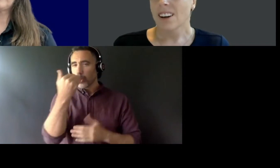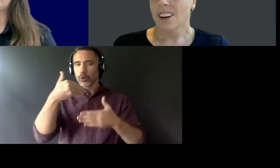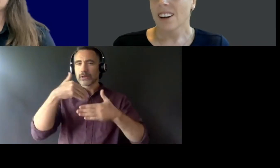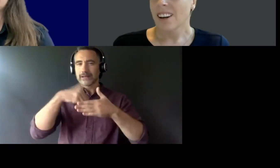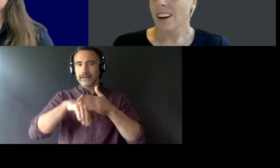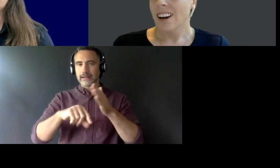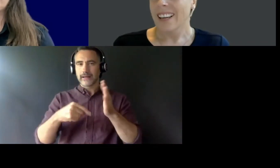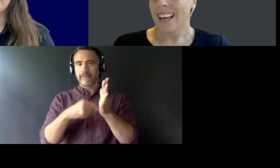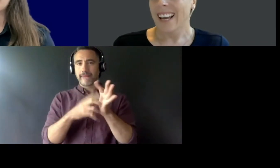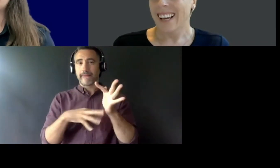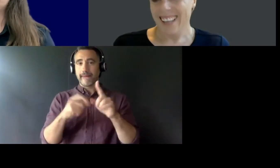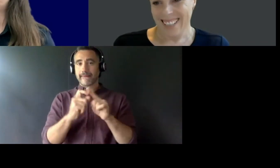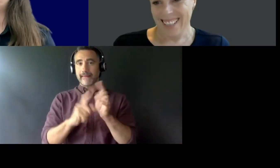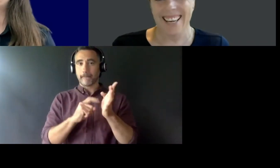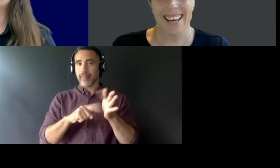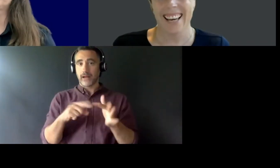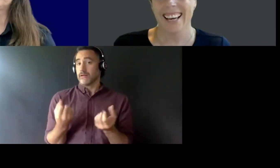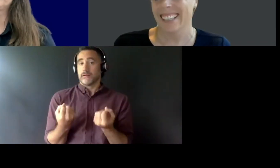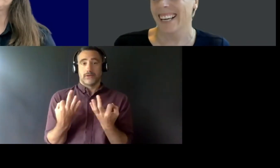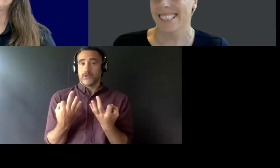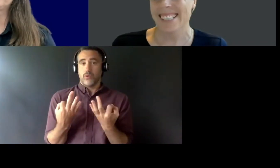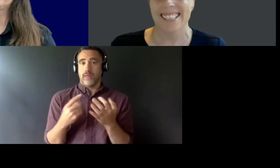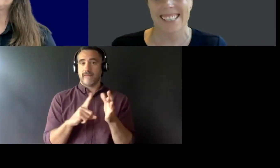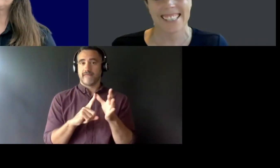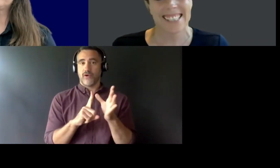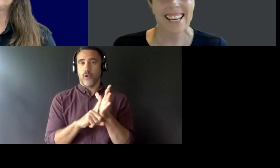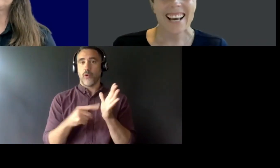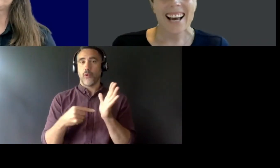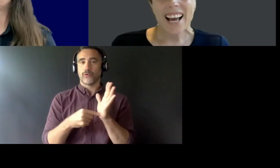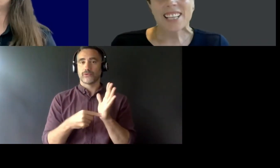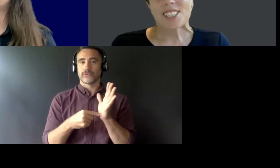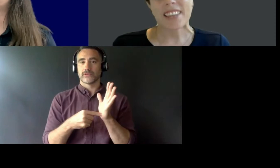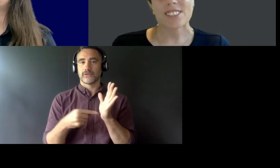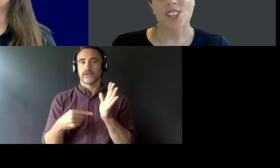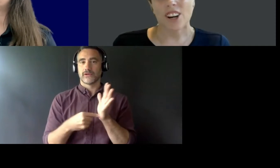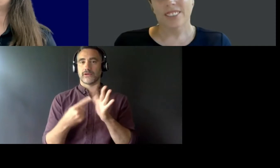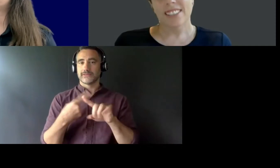That's a question for Kat. Yes, it is. They don't.